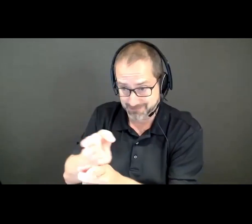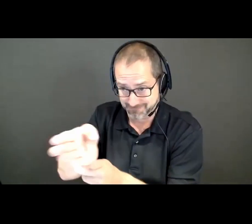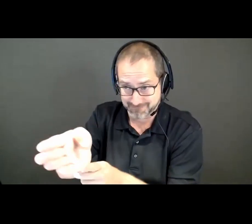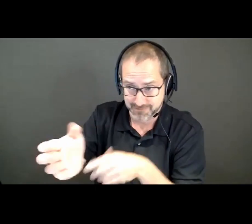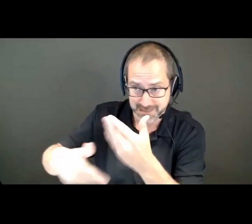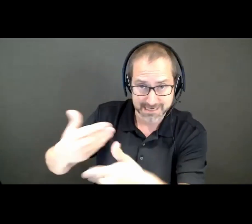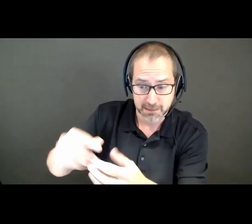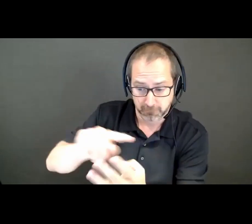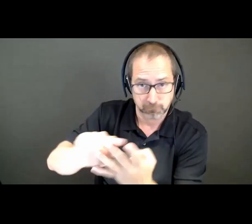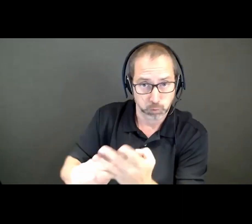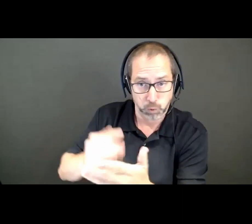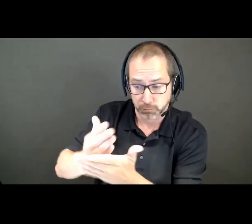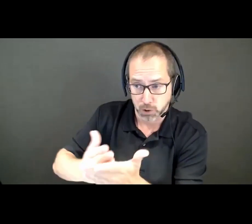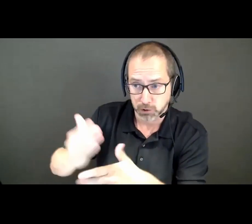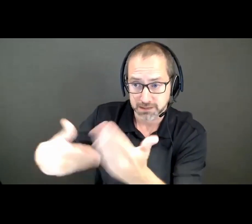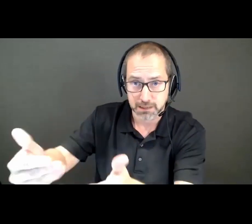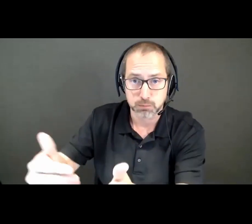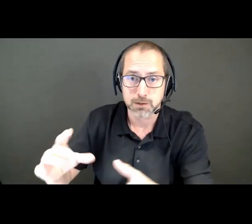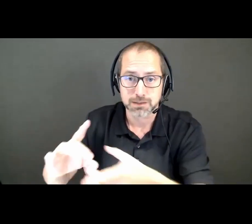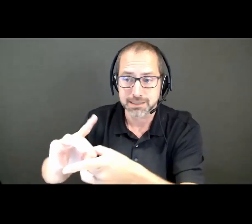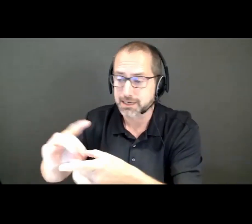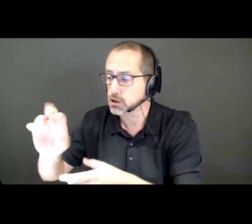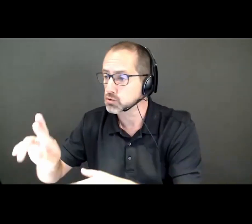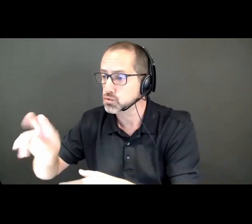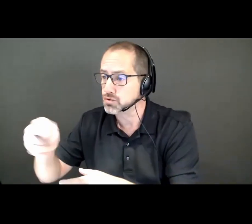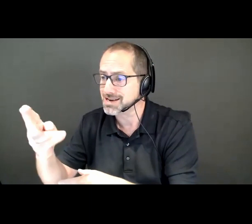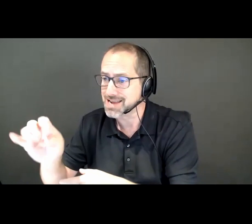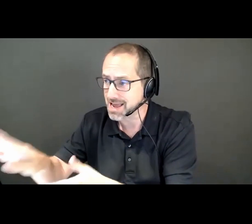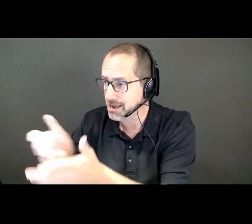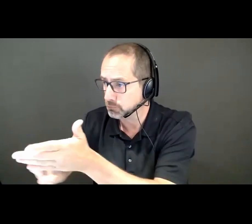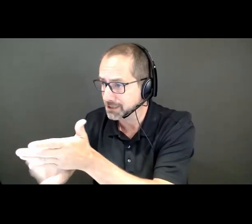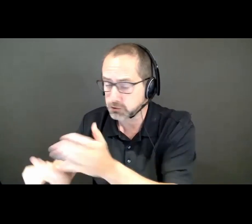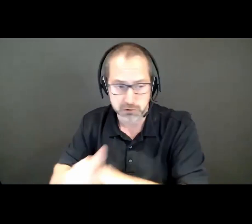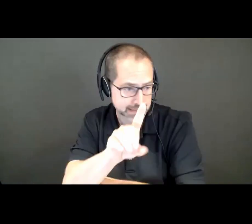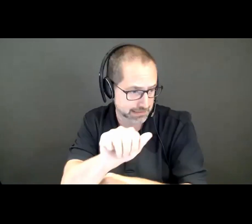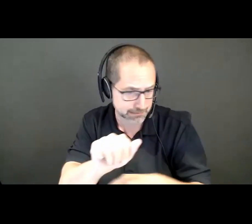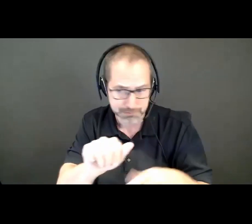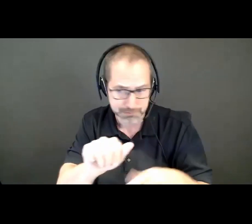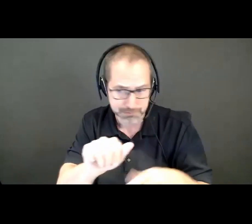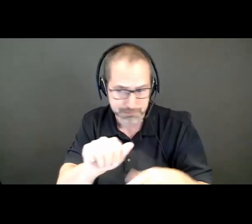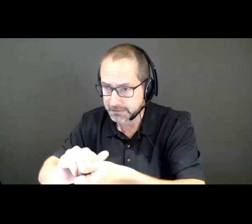disability and rehabilitation researchers to community-based research principles and goals.